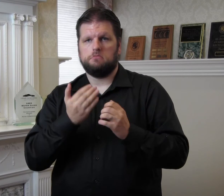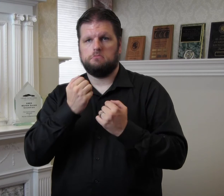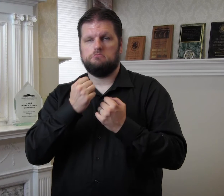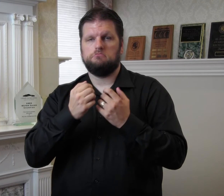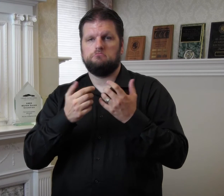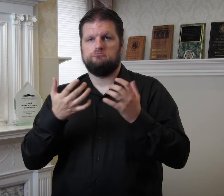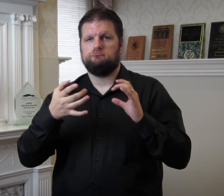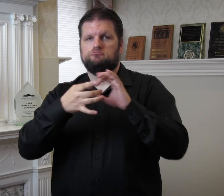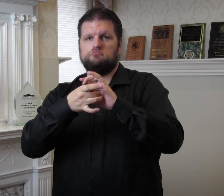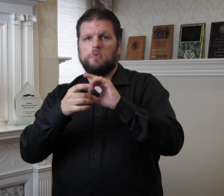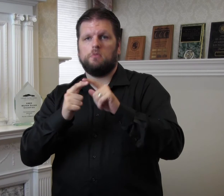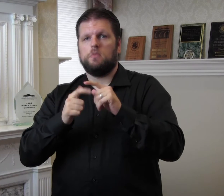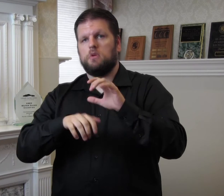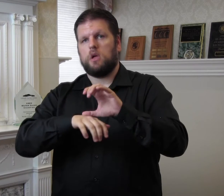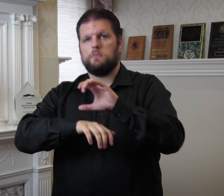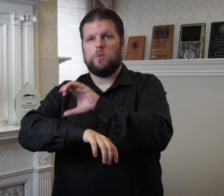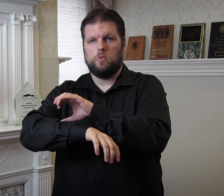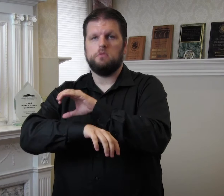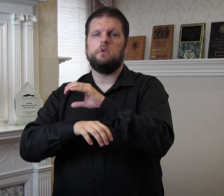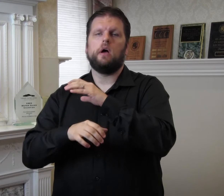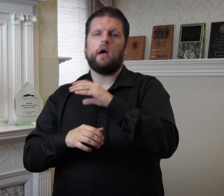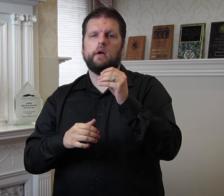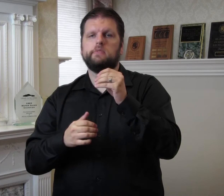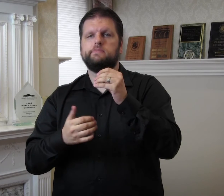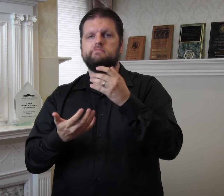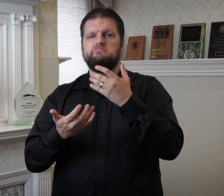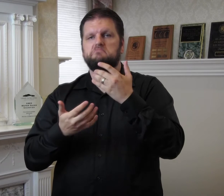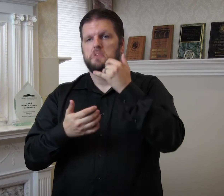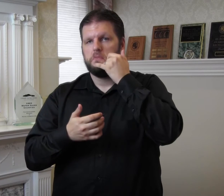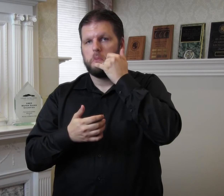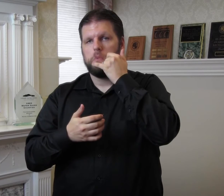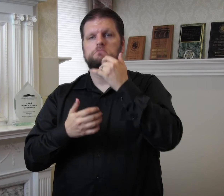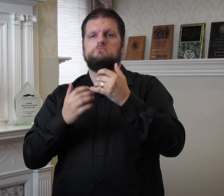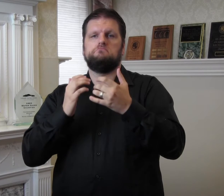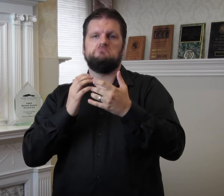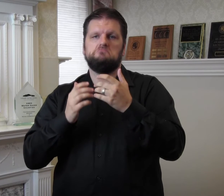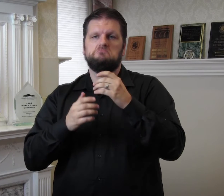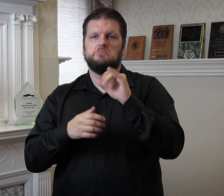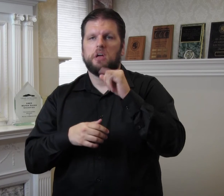that's connected to my computer, my phone,